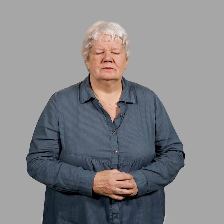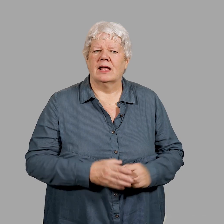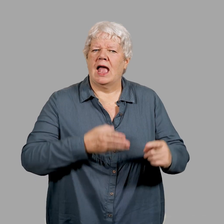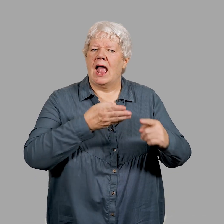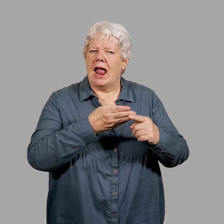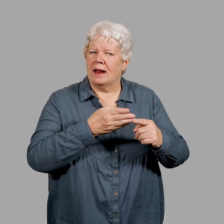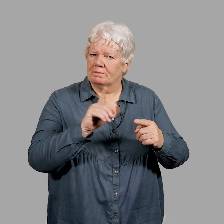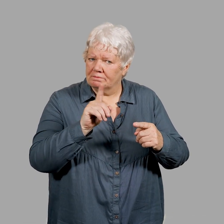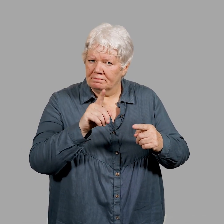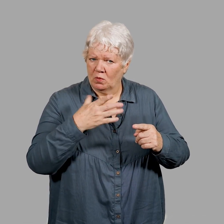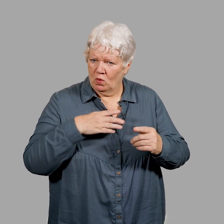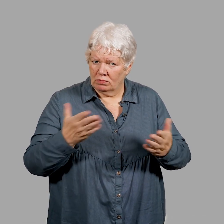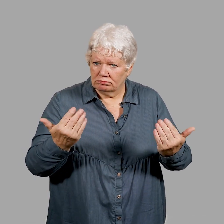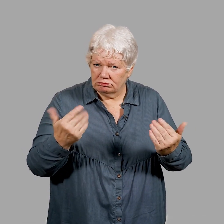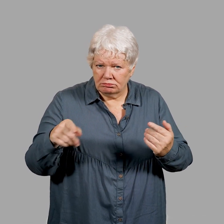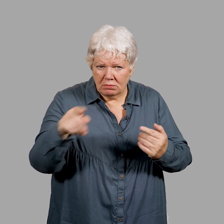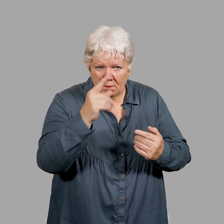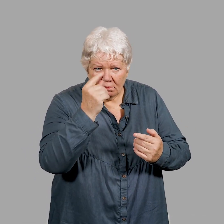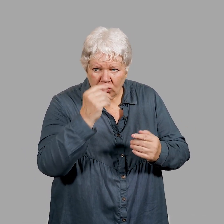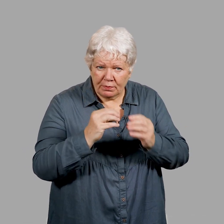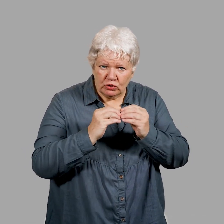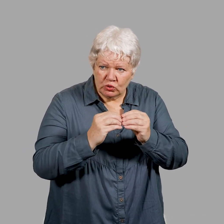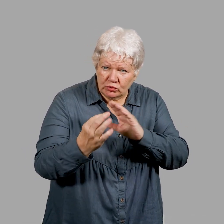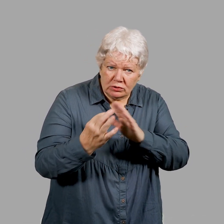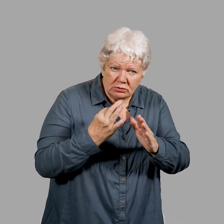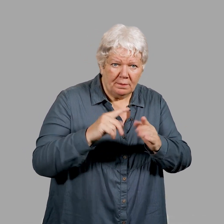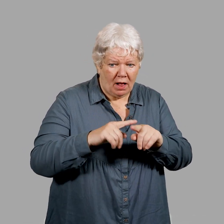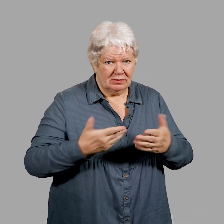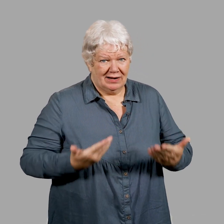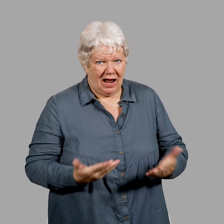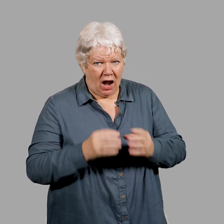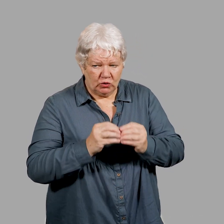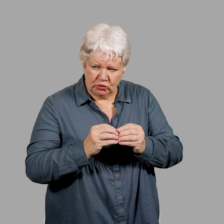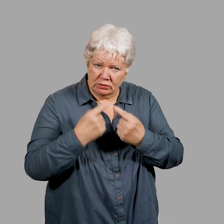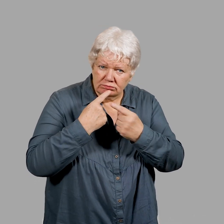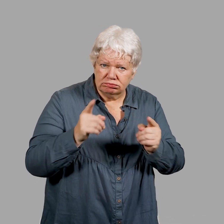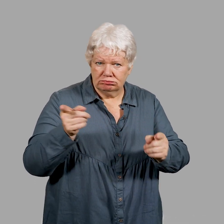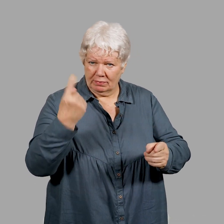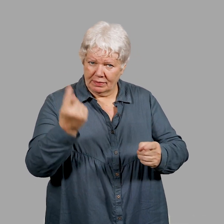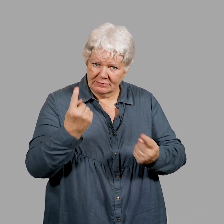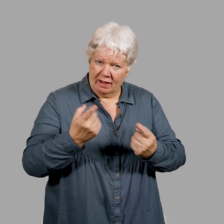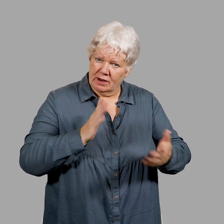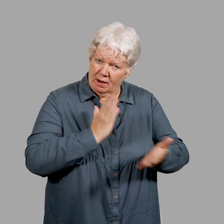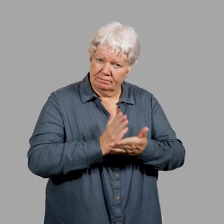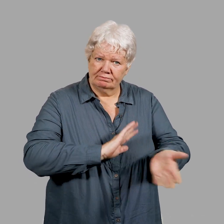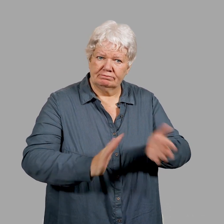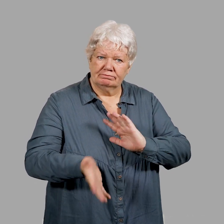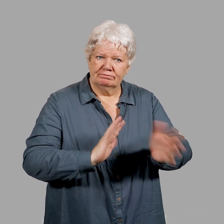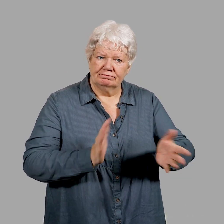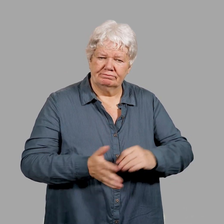Objective: Encourage prospective and current students to disclose.